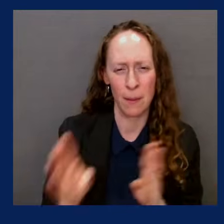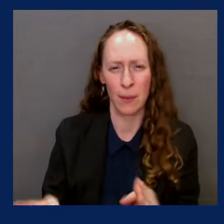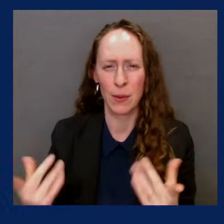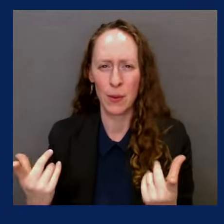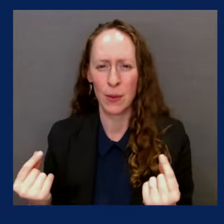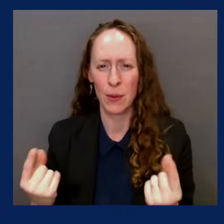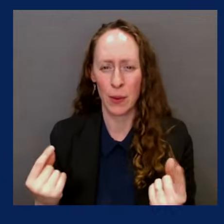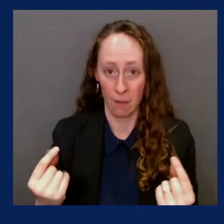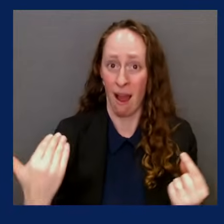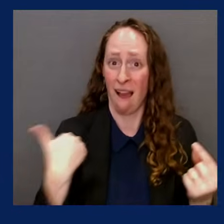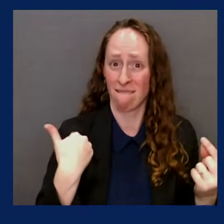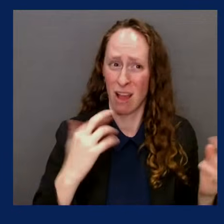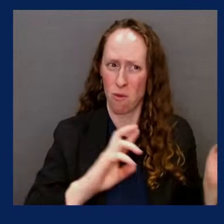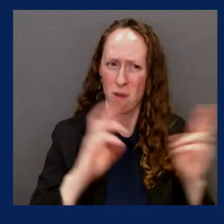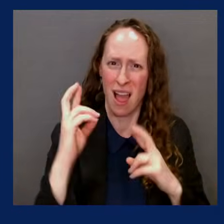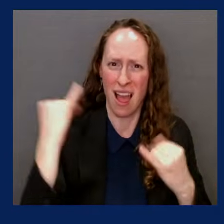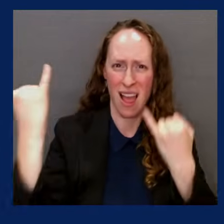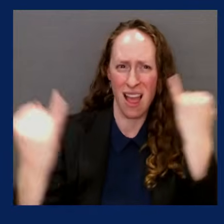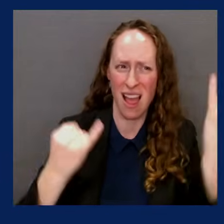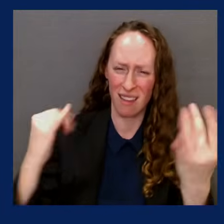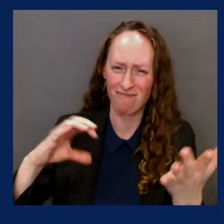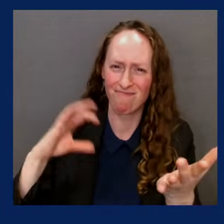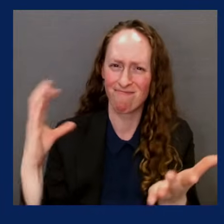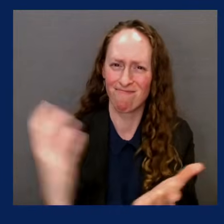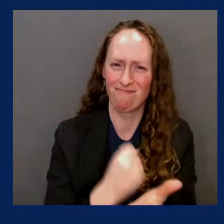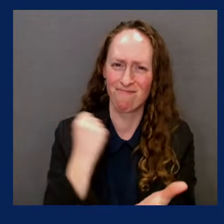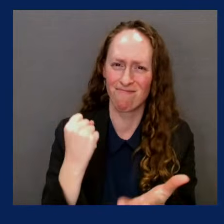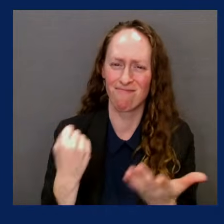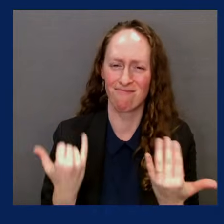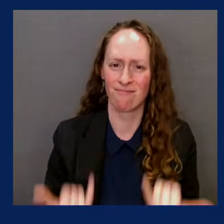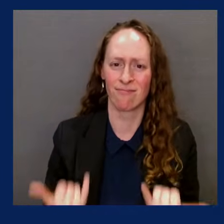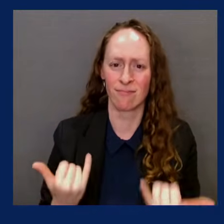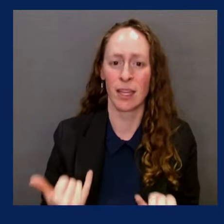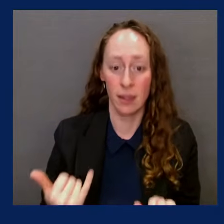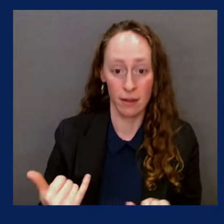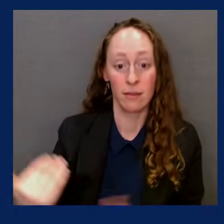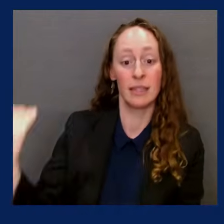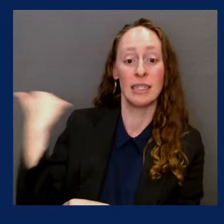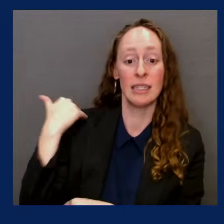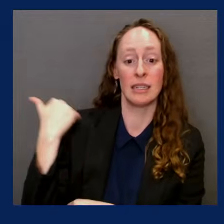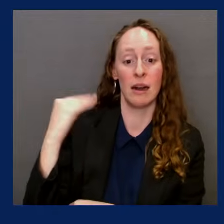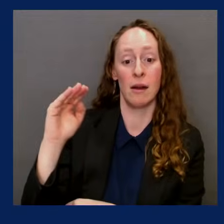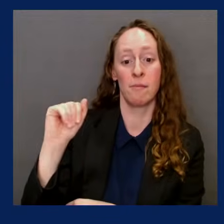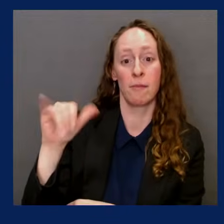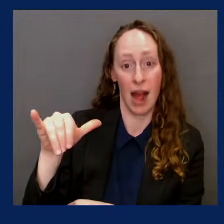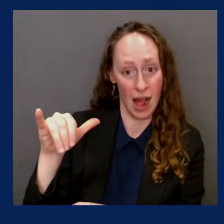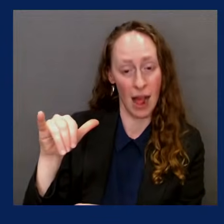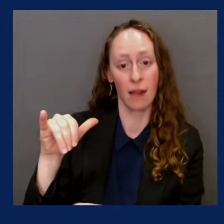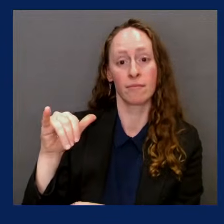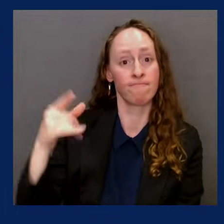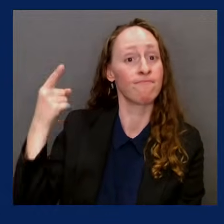that we signed in May in Hiroshima is very much central to this. Climate change and clean energy